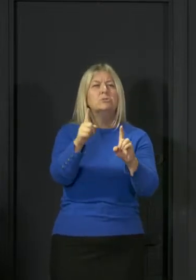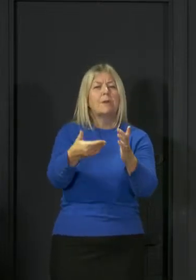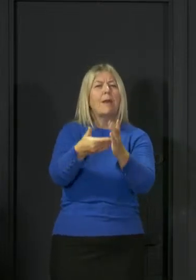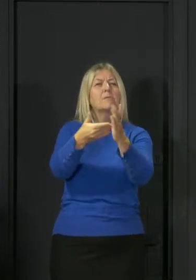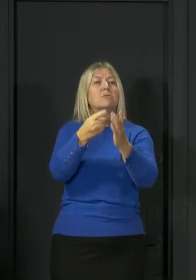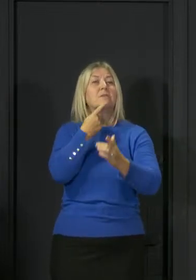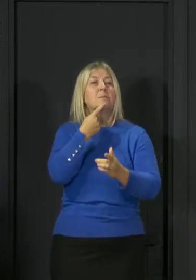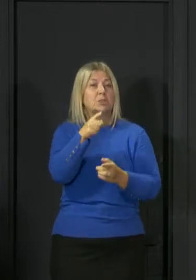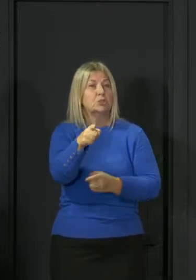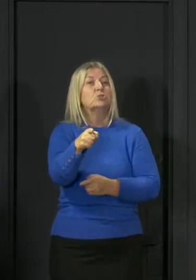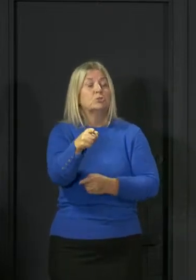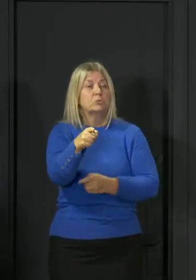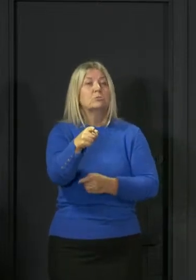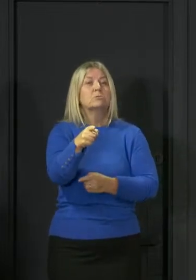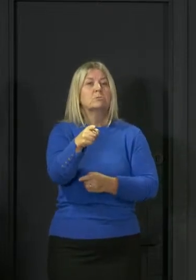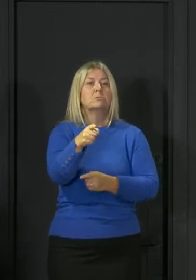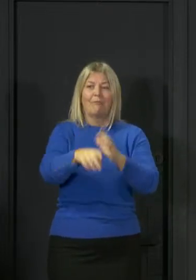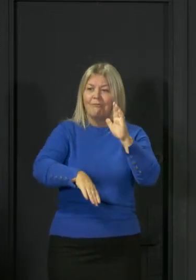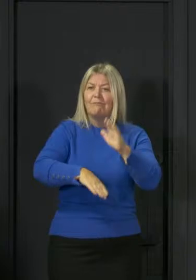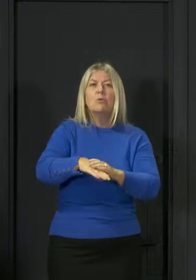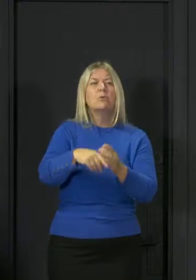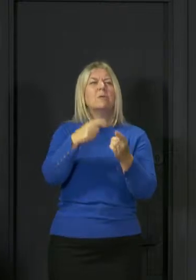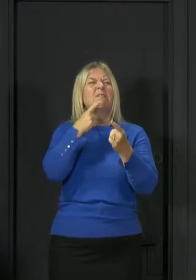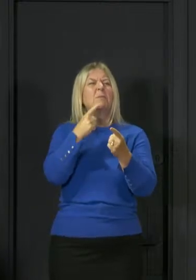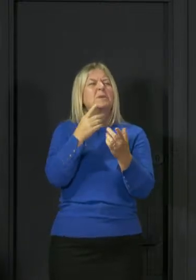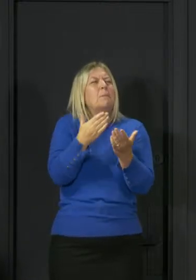and it tries to provide all of the information in a more accessible format.